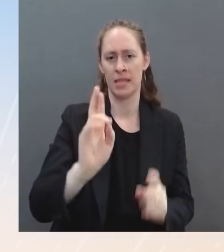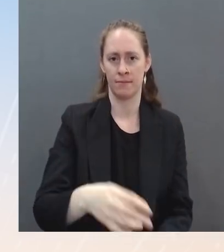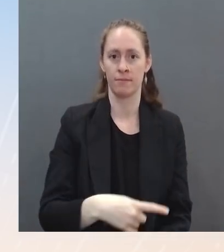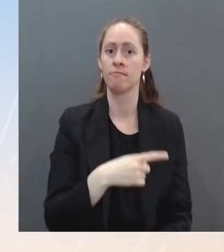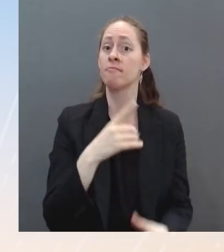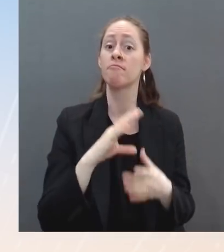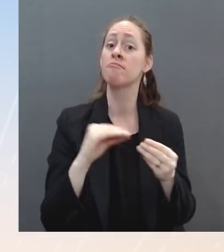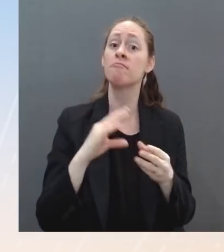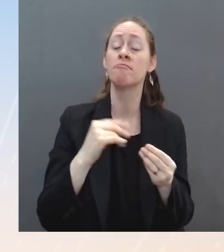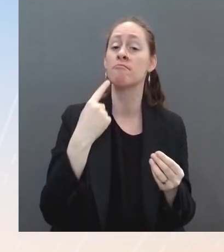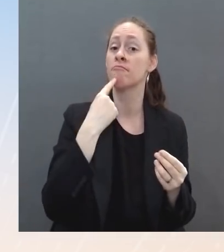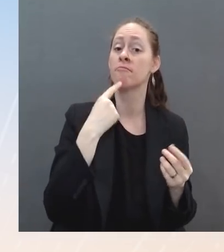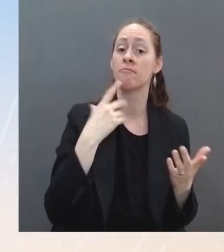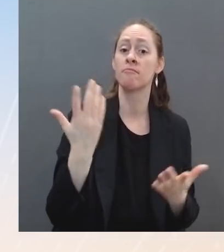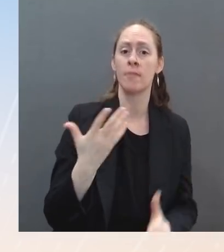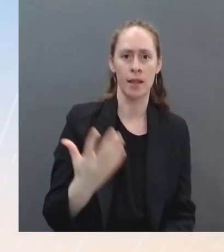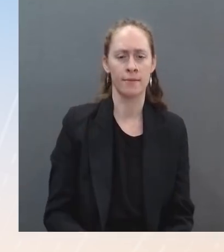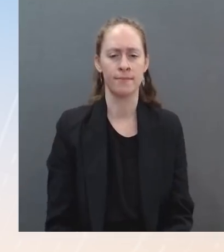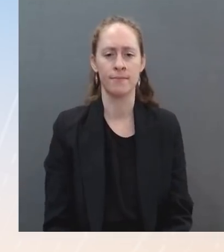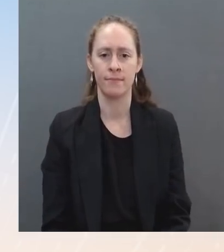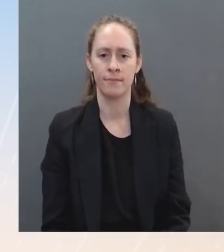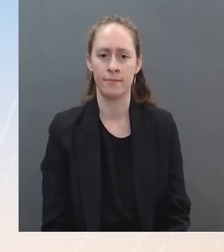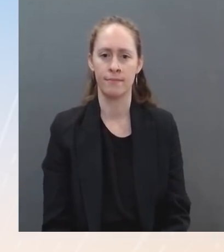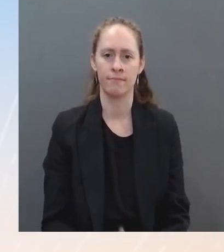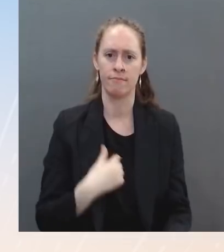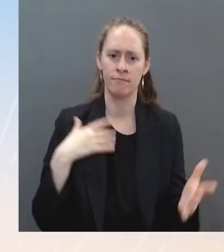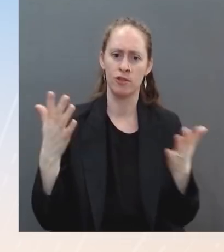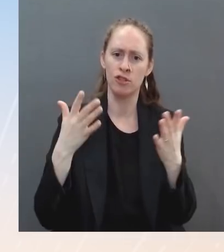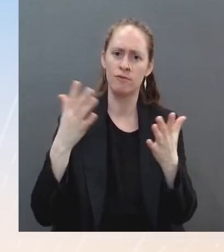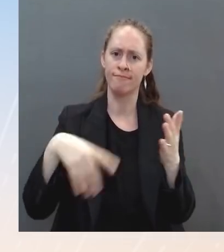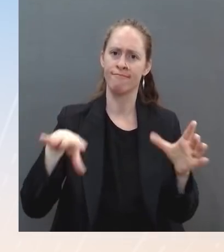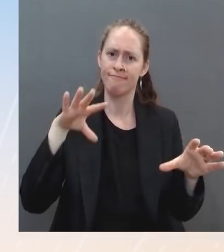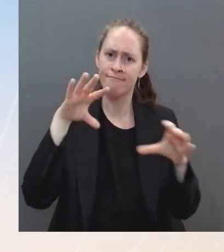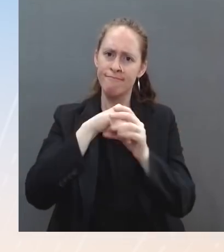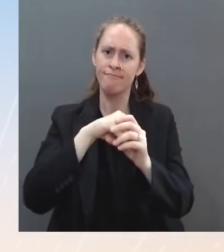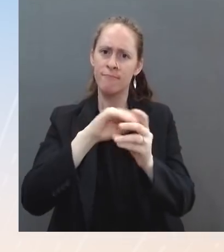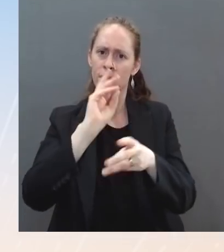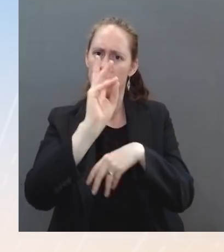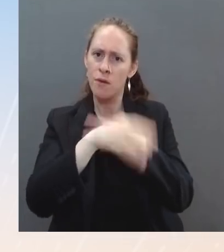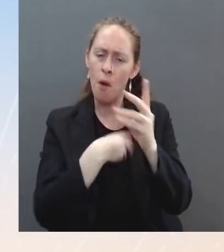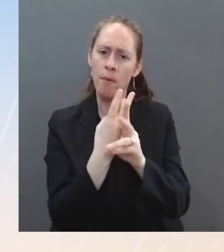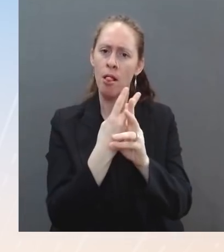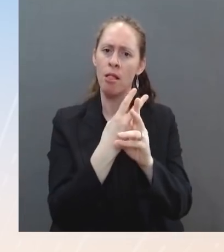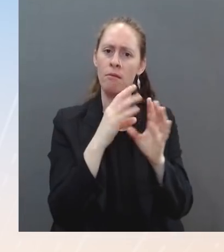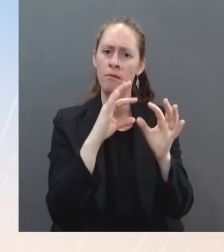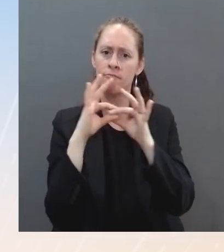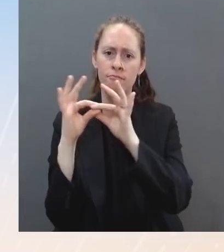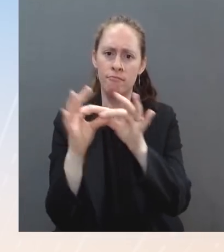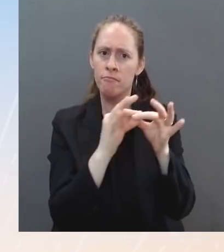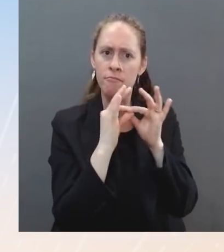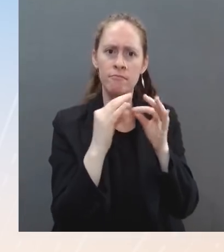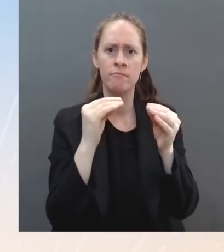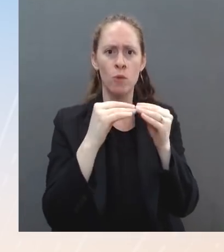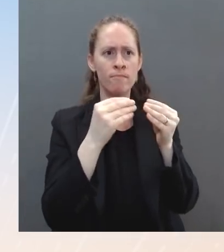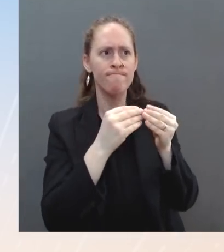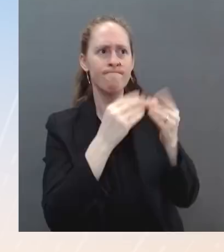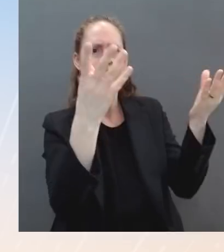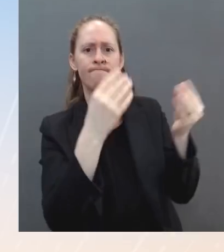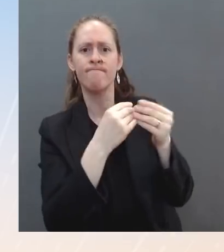and increase global vaccine access." So, we hope that these senators will follow their own advice and provide resources for the global response,